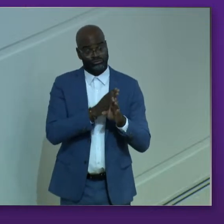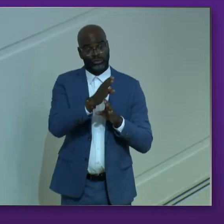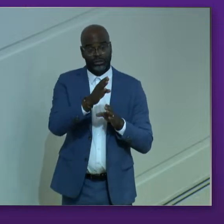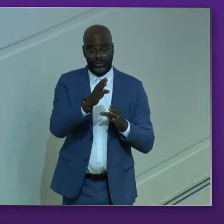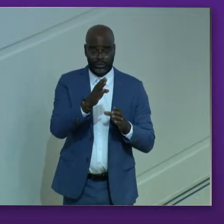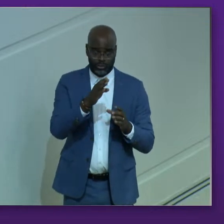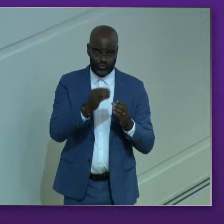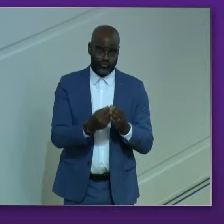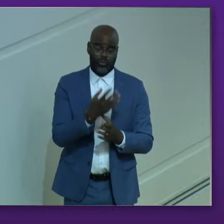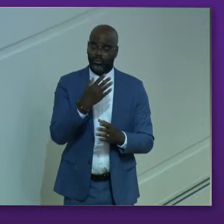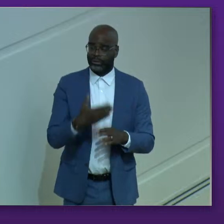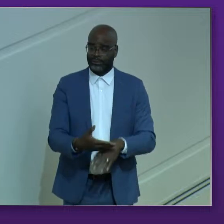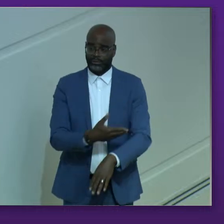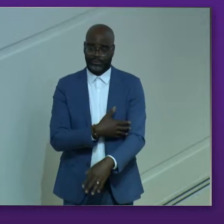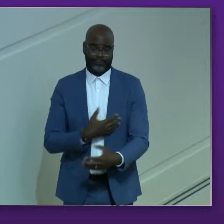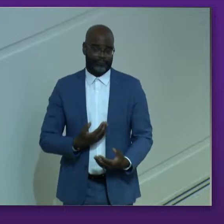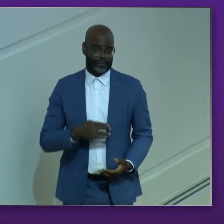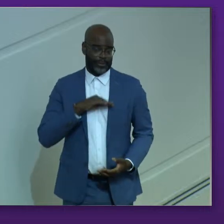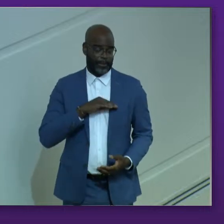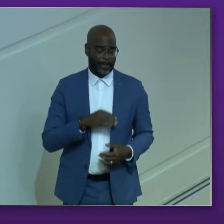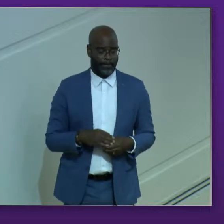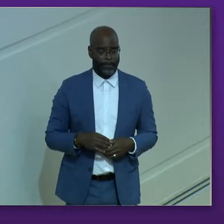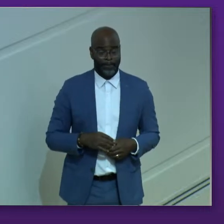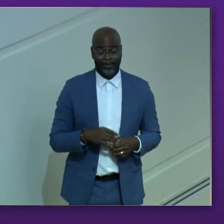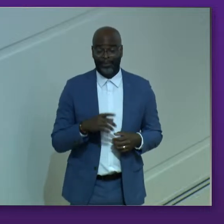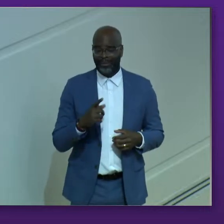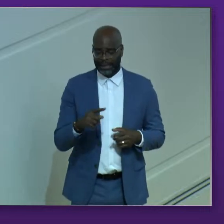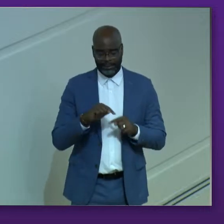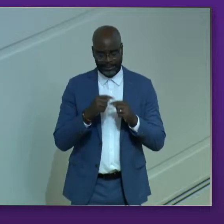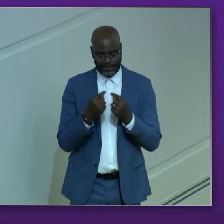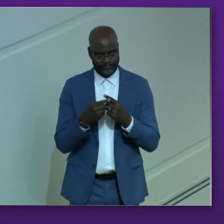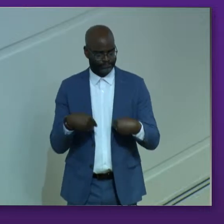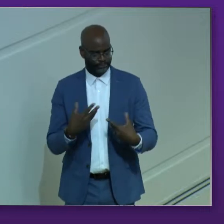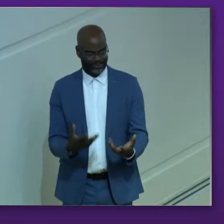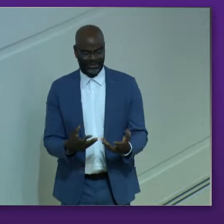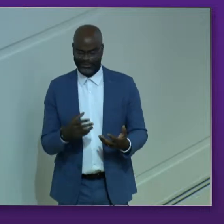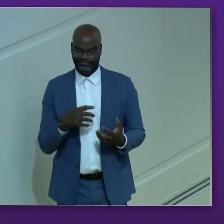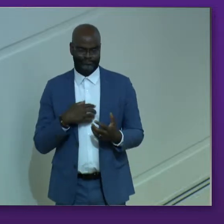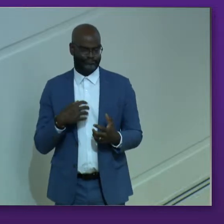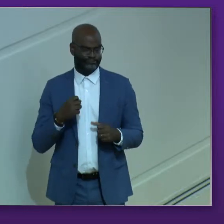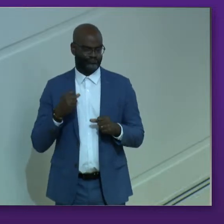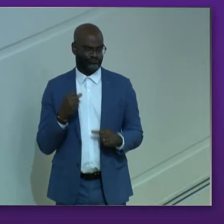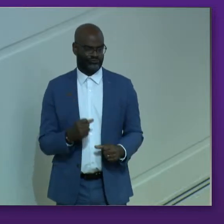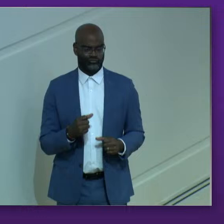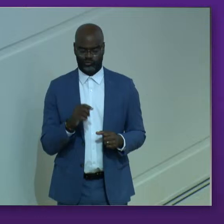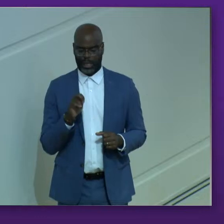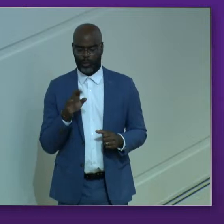PERSONAL PROFESSIONAL PRACTICES THAT BUILD AN INCLUSIVE ENVIRONMENT EQUITABLE STUDENT